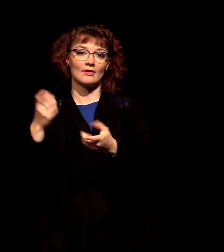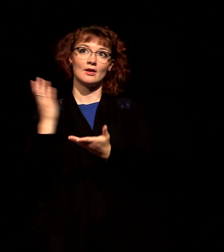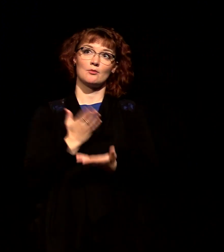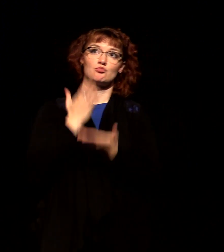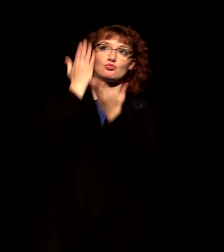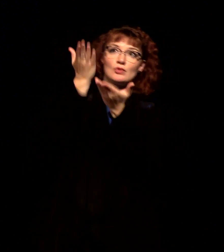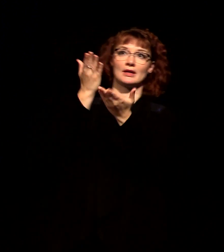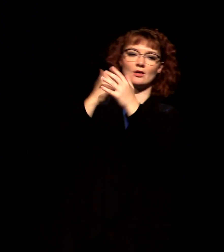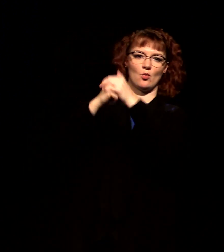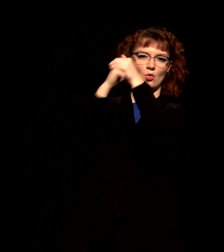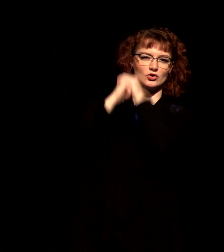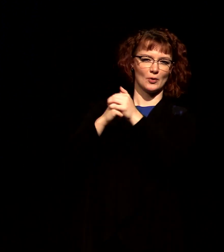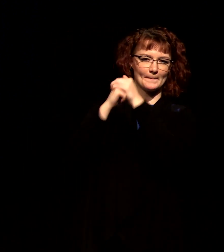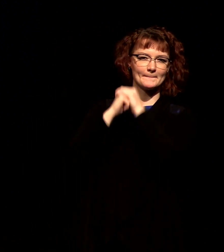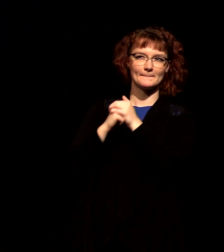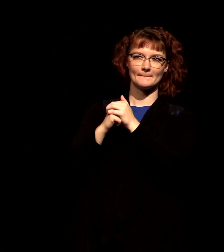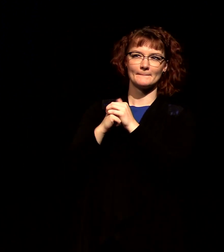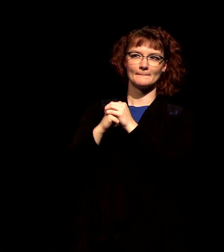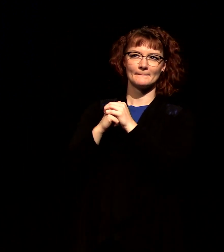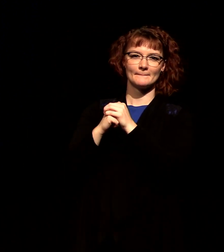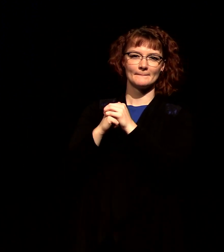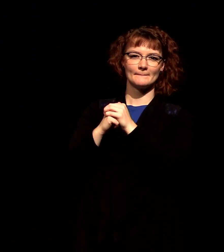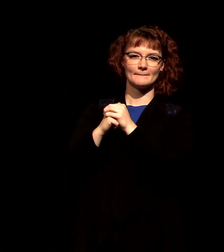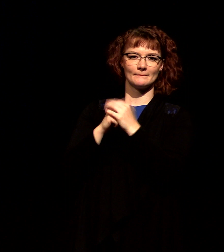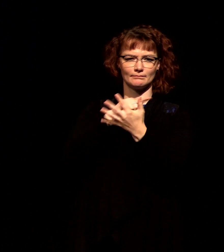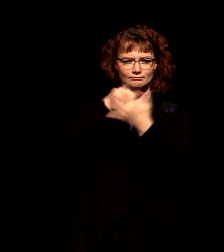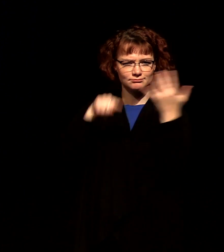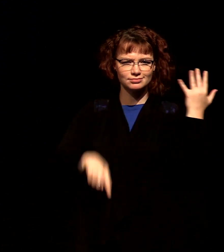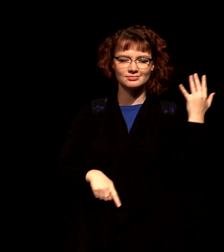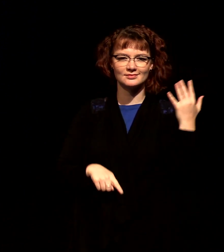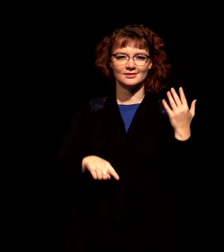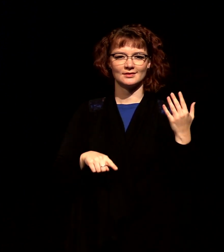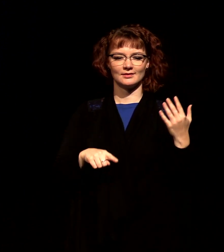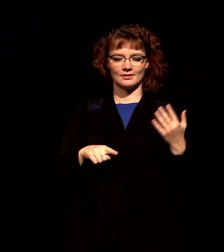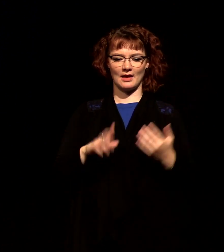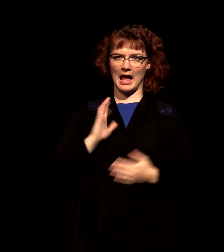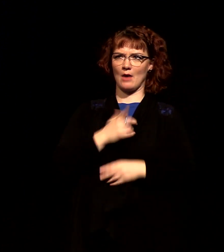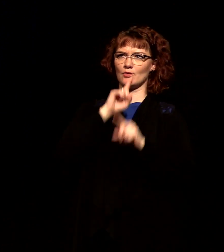heavens be glad. Let the earth rejoice, let the fields and the